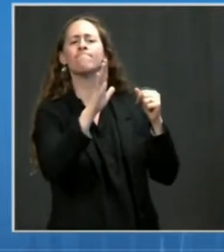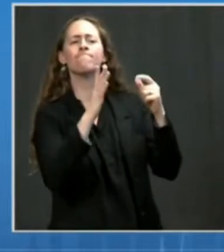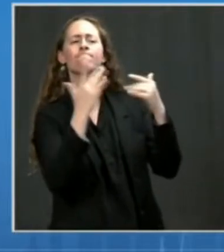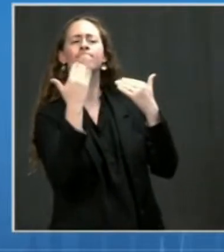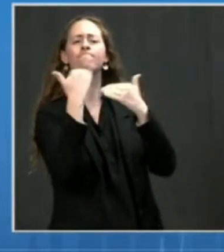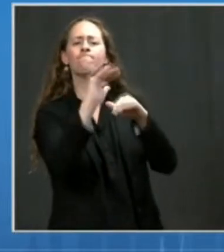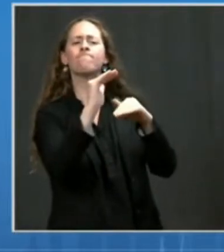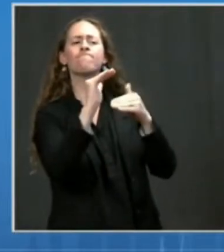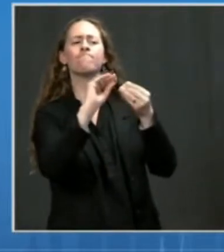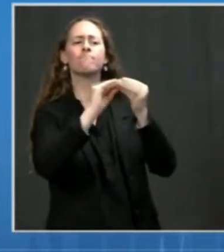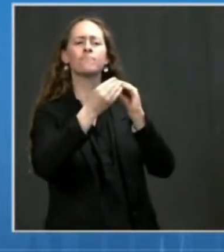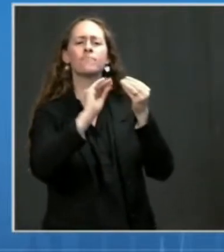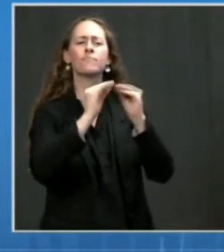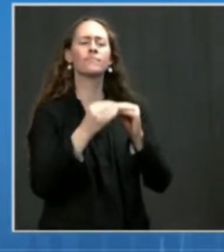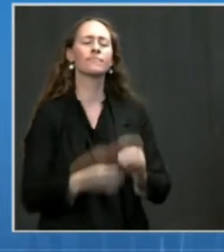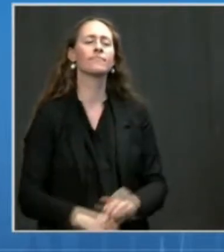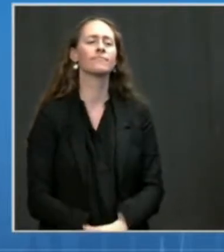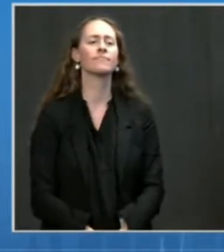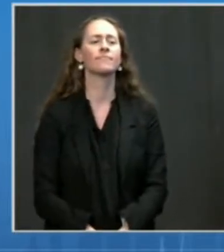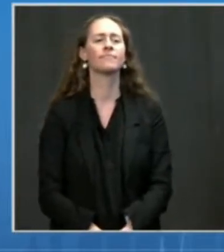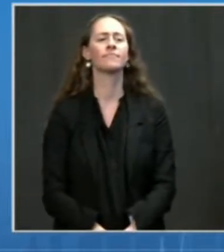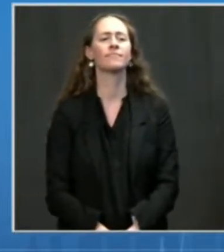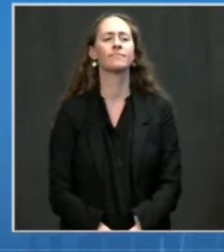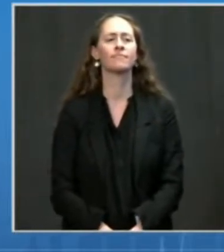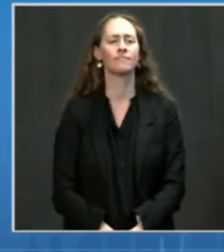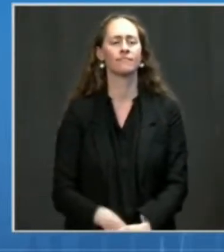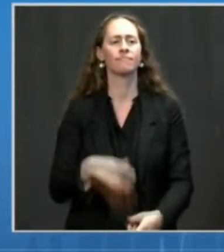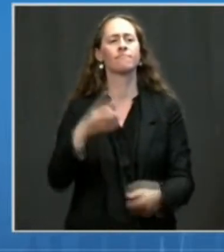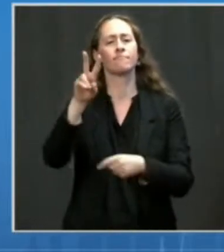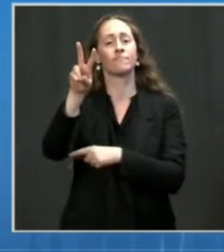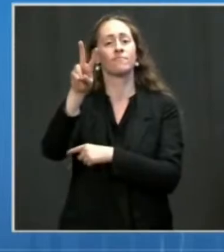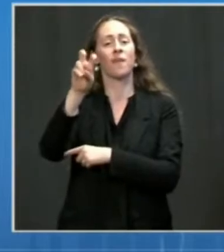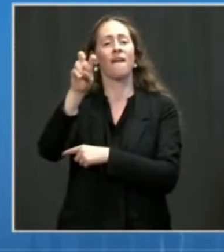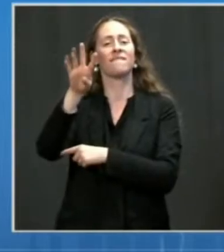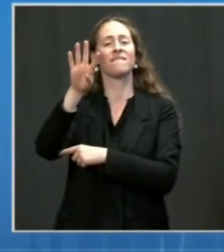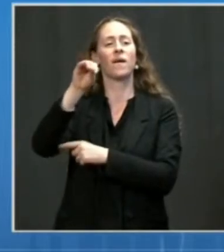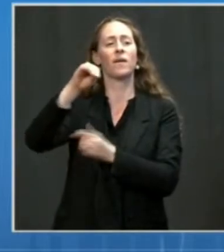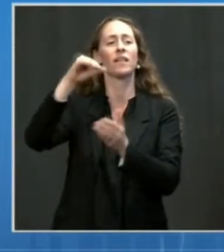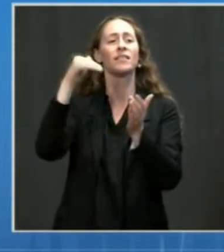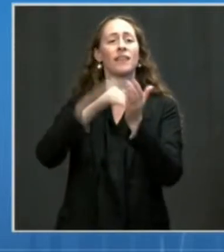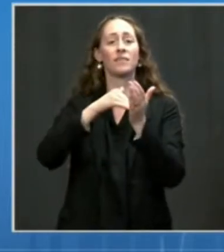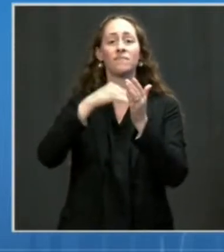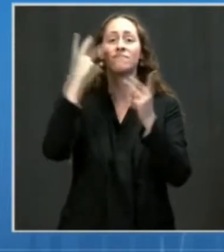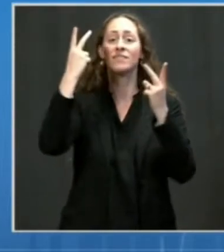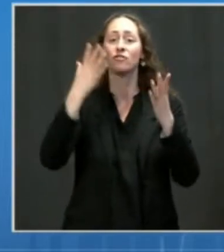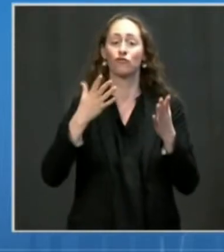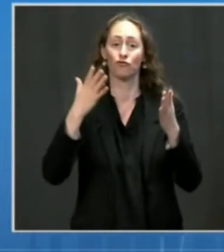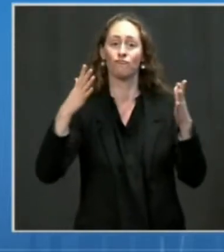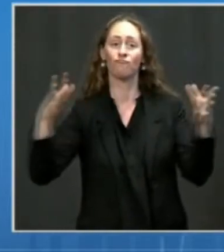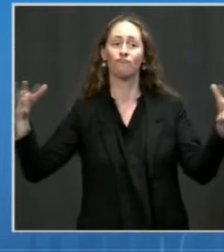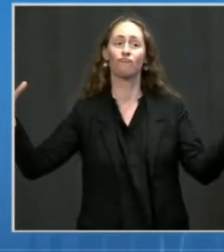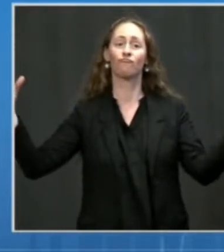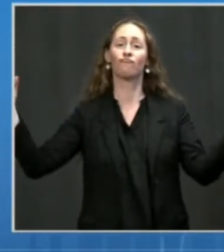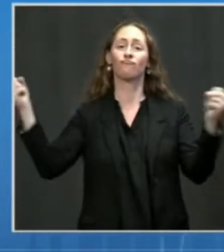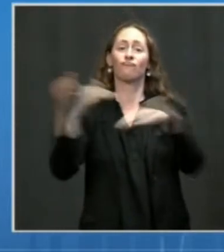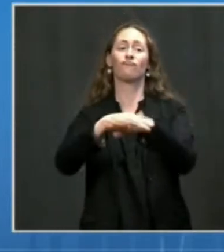DURING THE SUMMER, SOME TOWNS IN BARKSVALE COUNTY CAN ADVENTURE TO 240,000 VISITORS